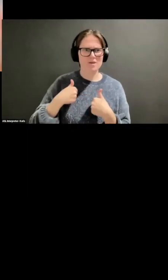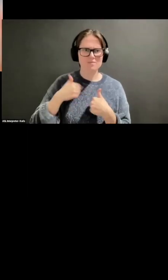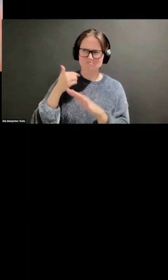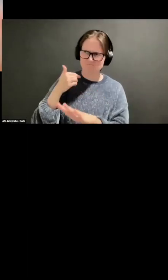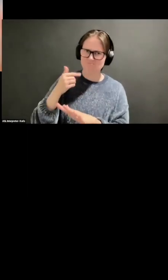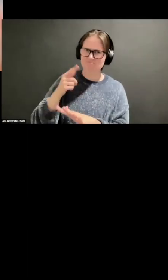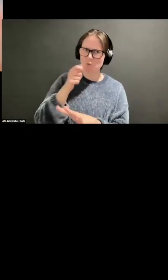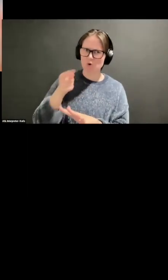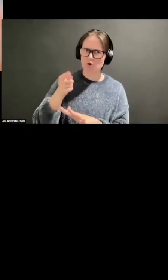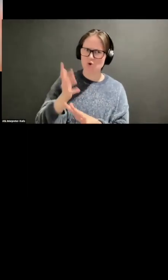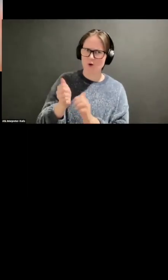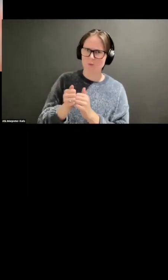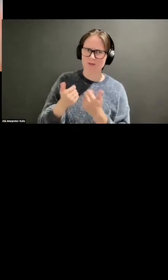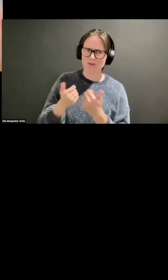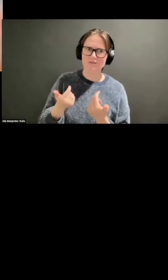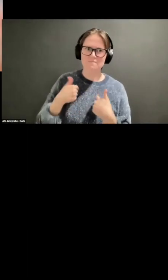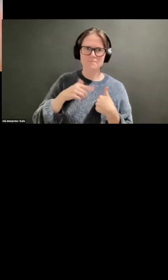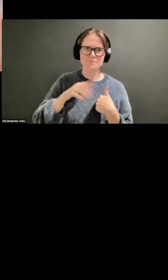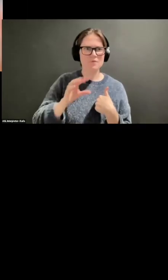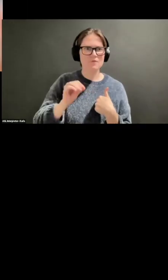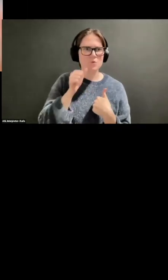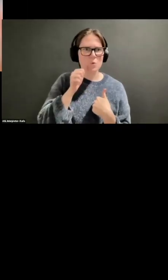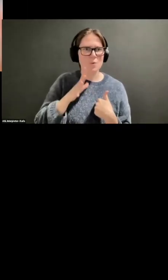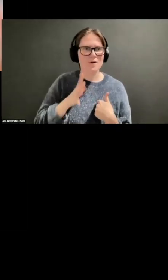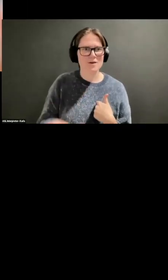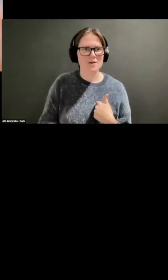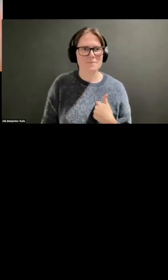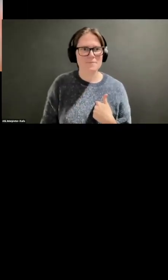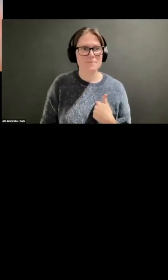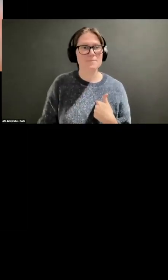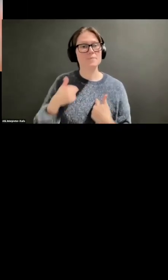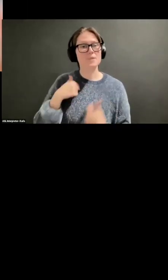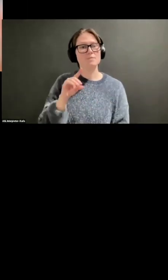year old woman and I'm disabled and I'm capable.